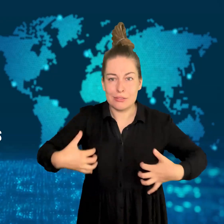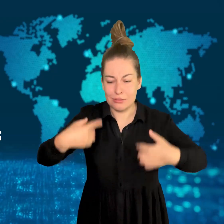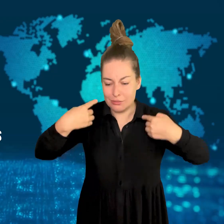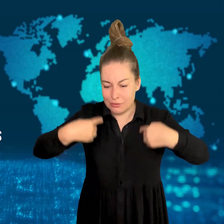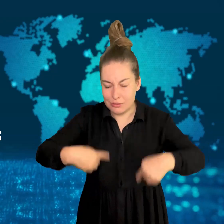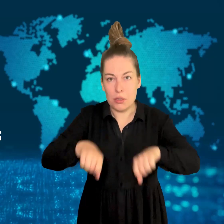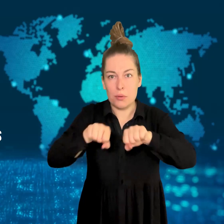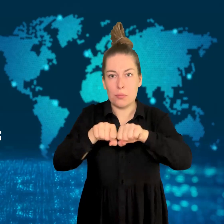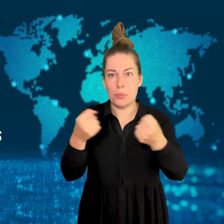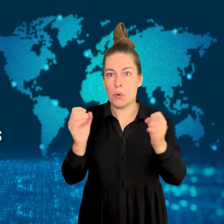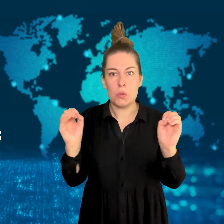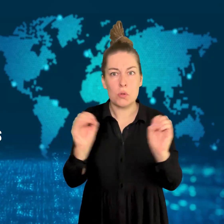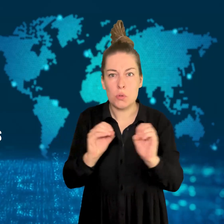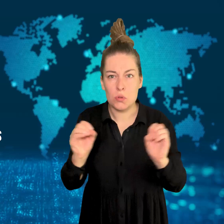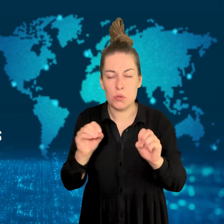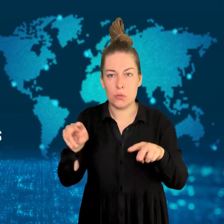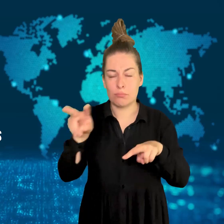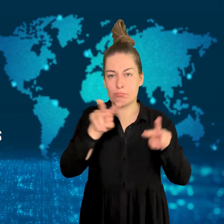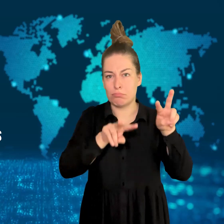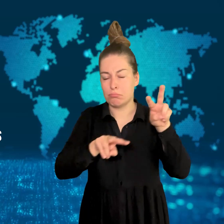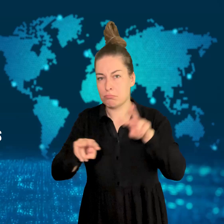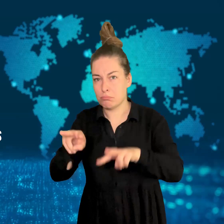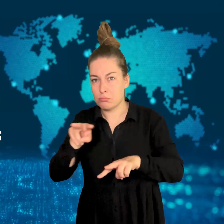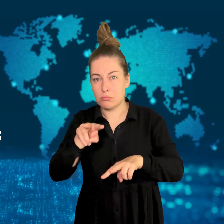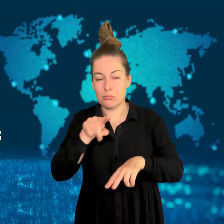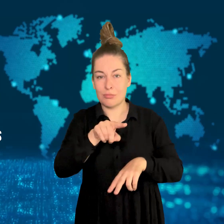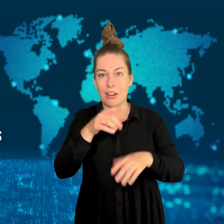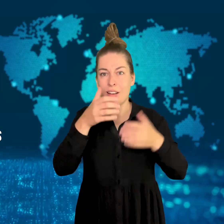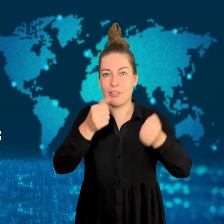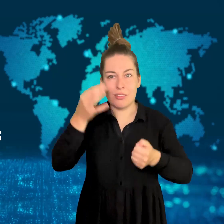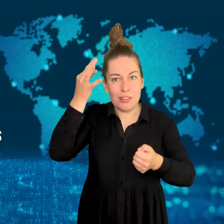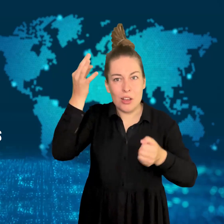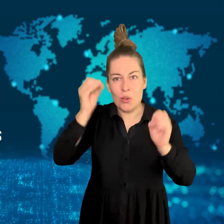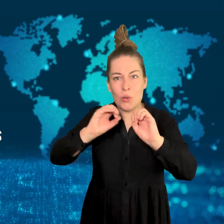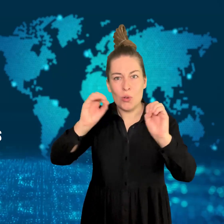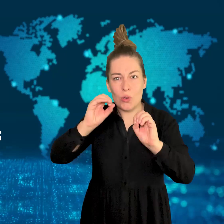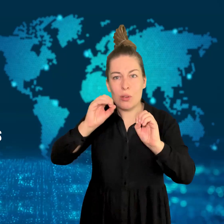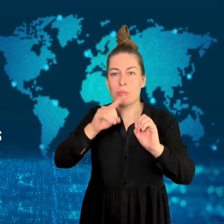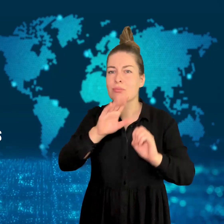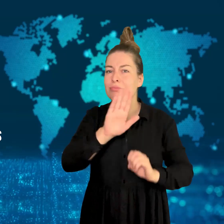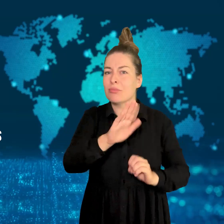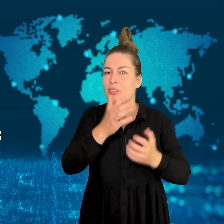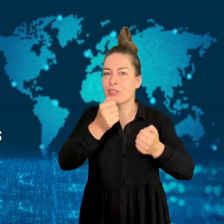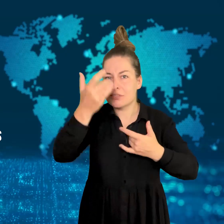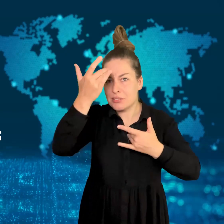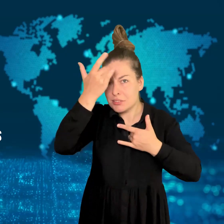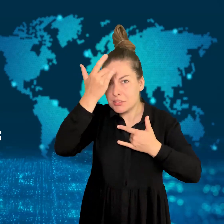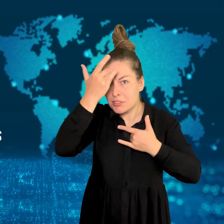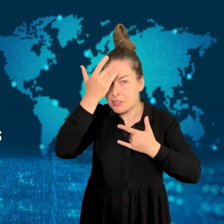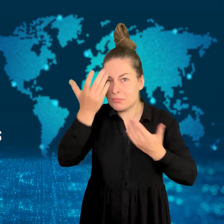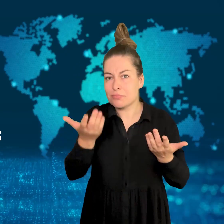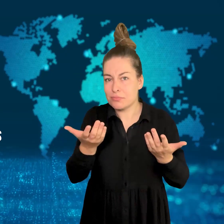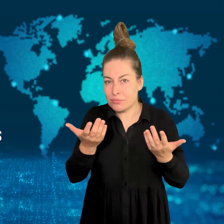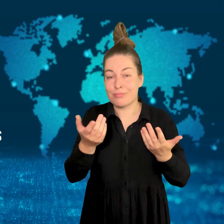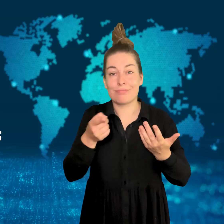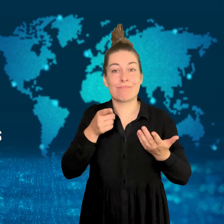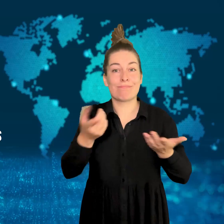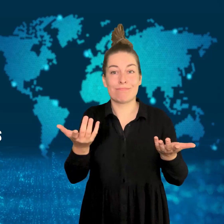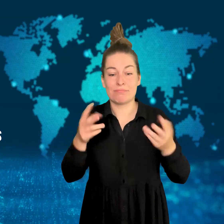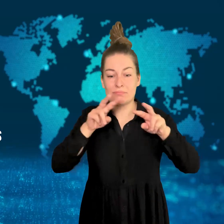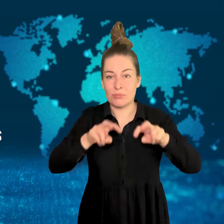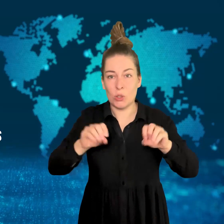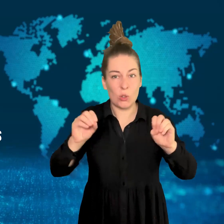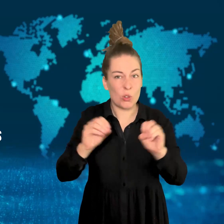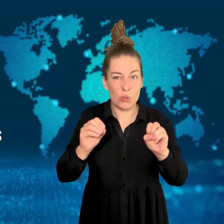The hair loss had been caused by her illness.